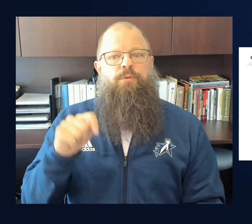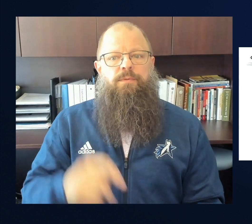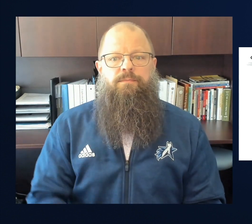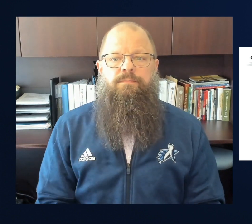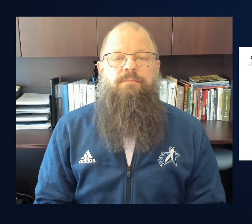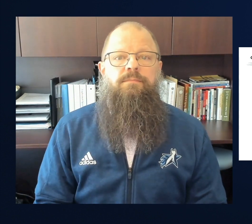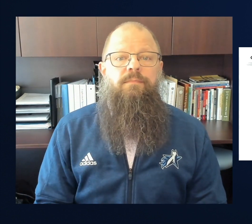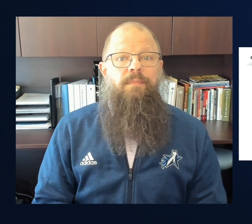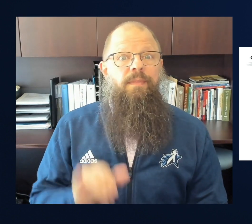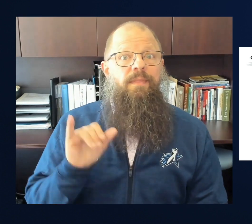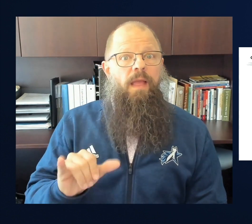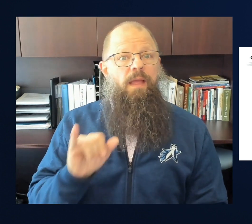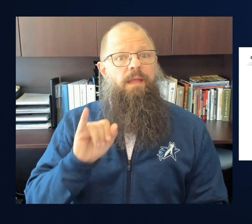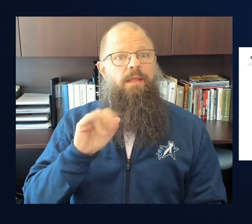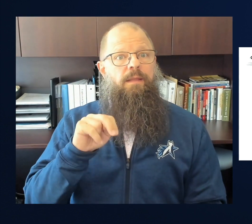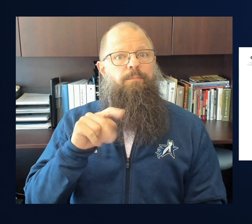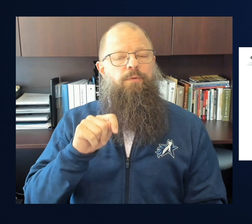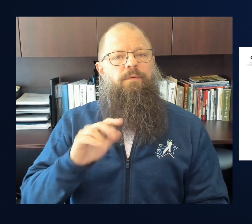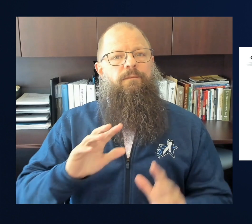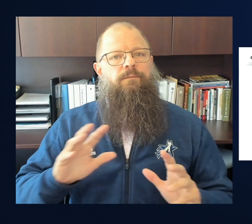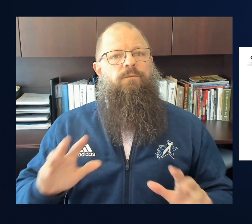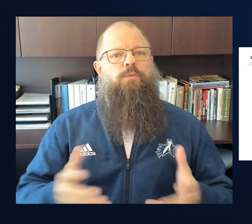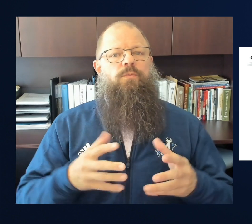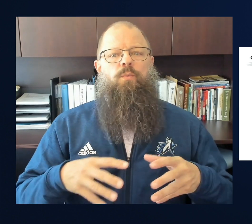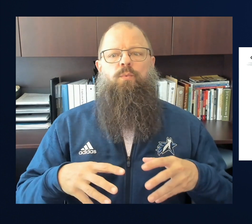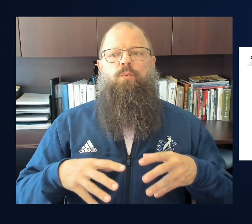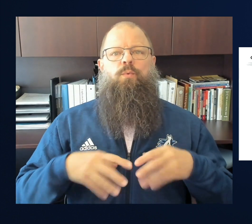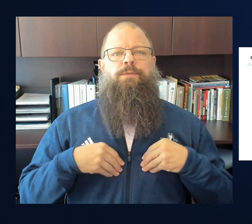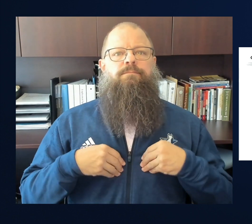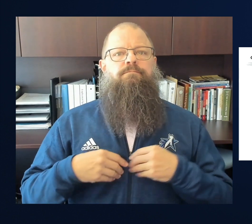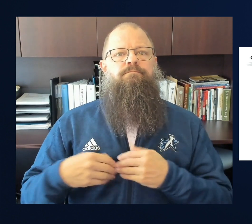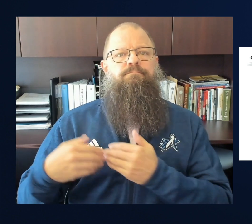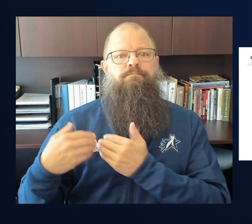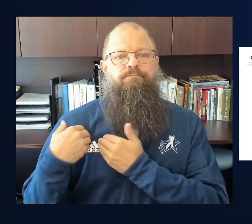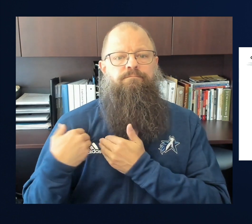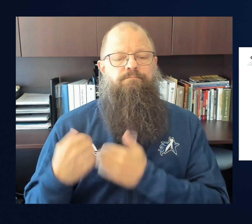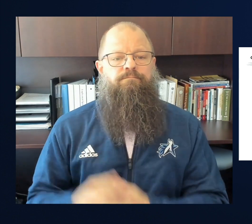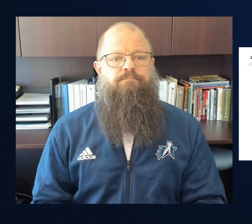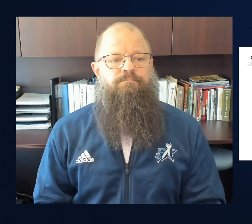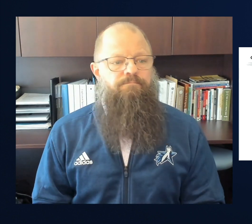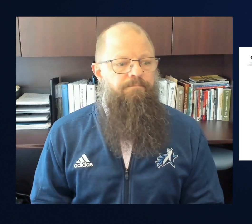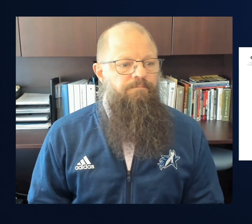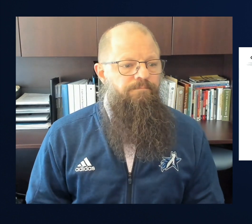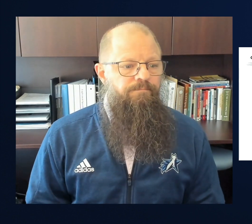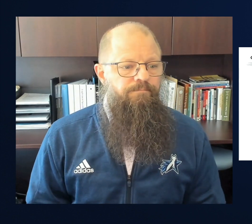because they have had their own input. That input then fosters ownership and